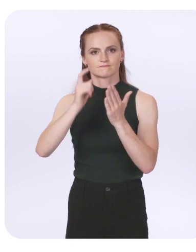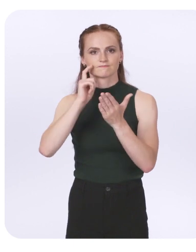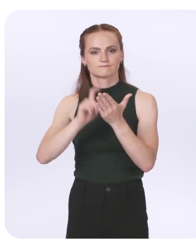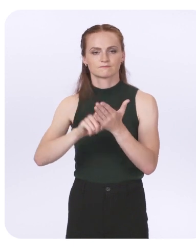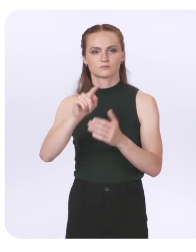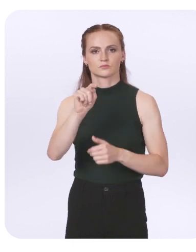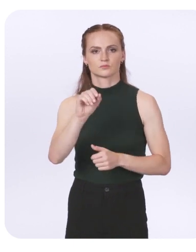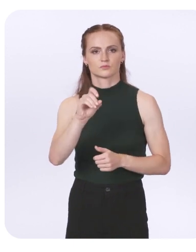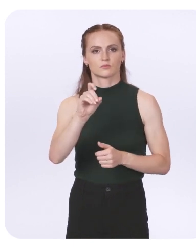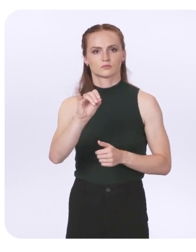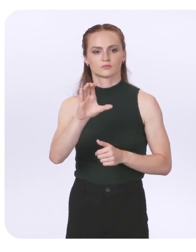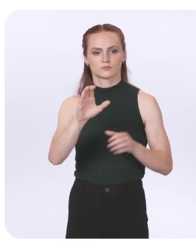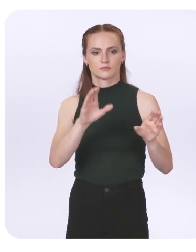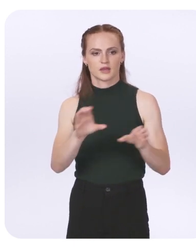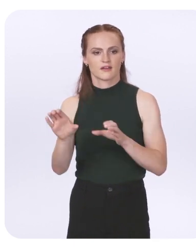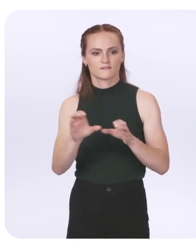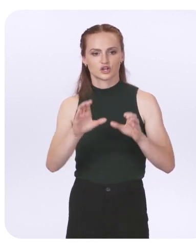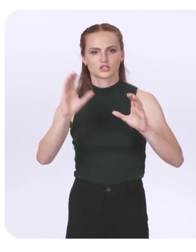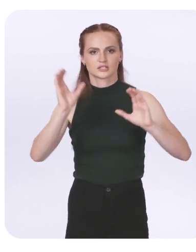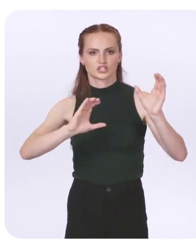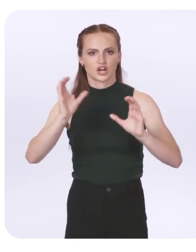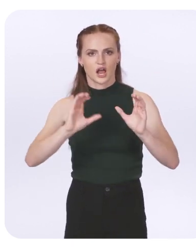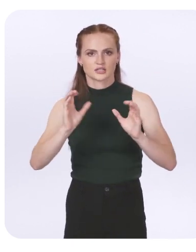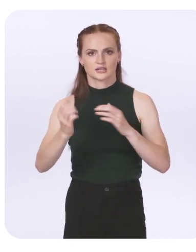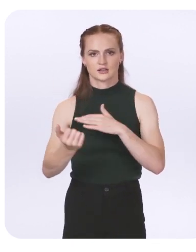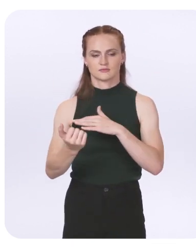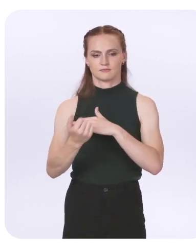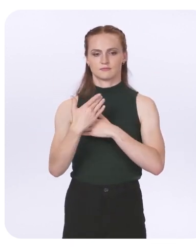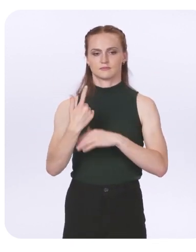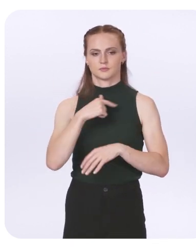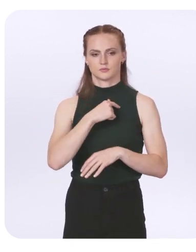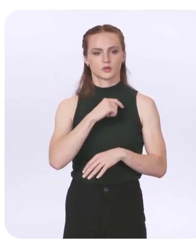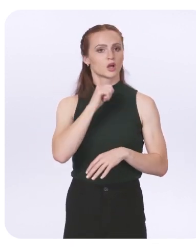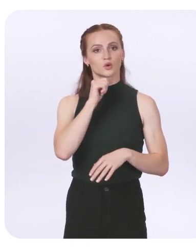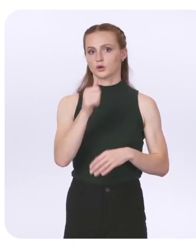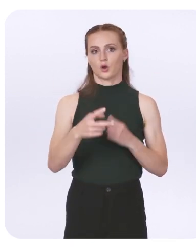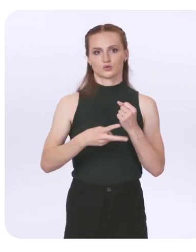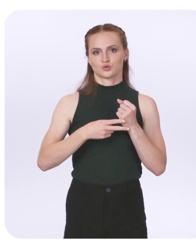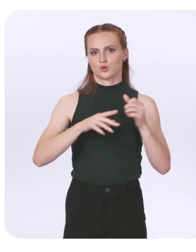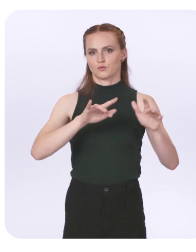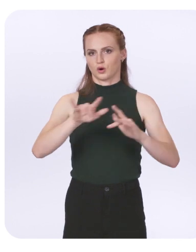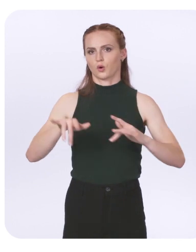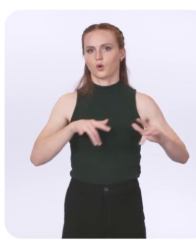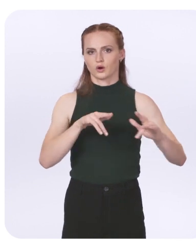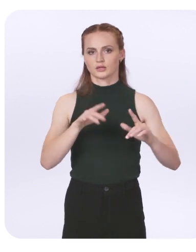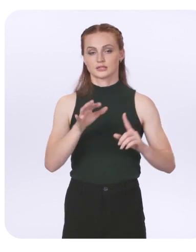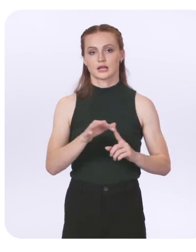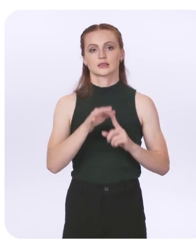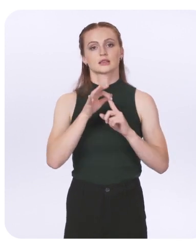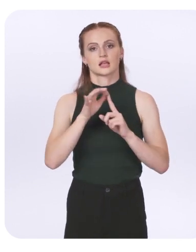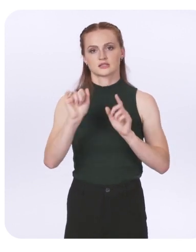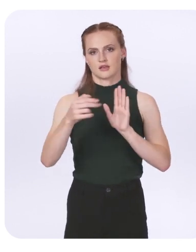We don’t store these recordings except those that’ve been flagged for bad behavior, and we never sanctioned the players automatically.